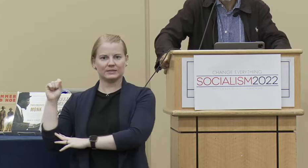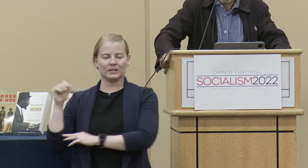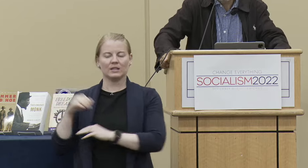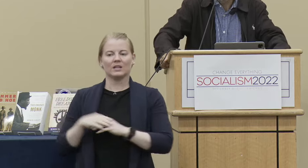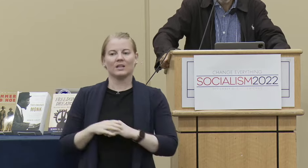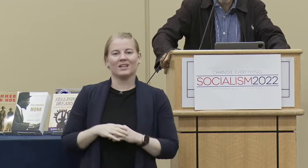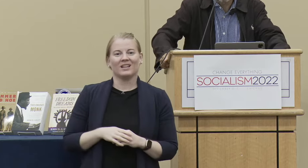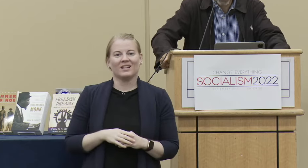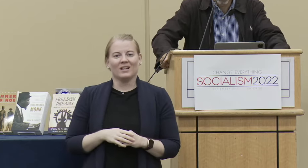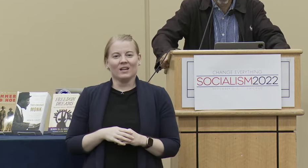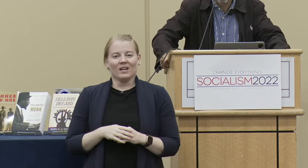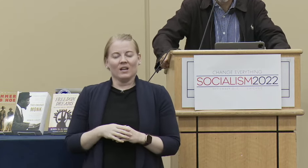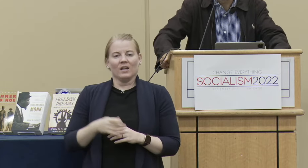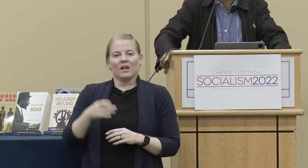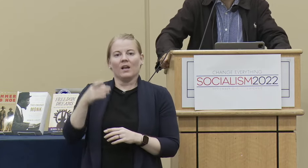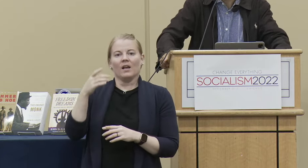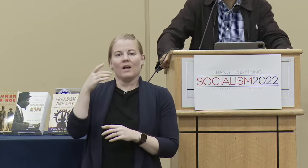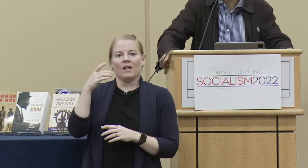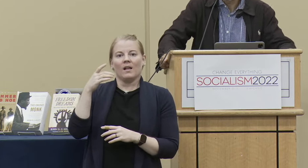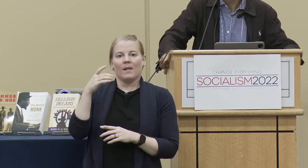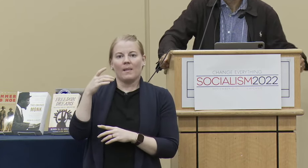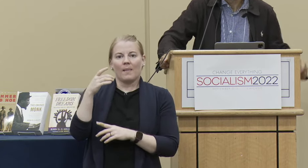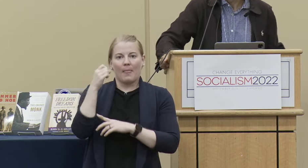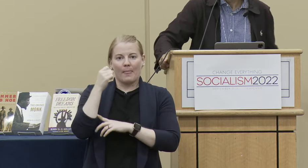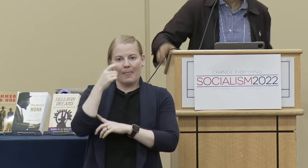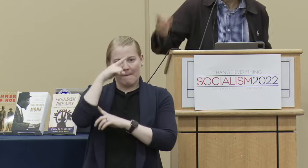emerged out of other things. Just as the Panthers began